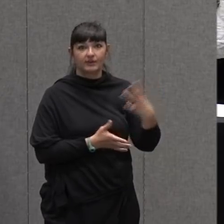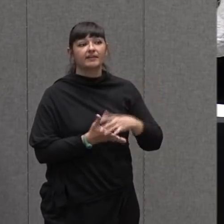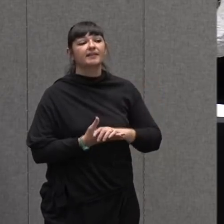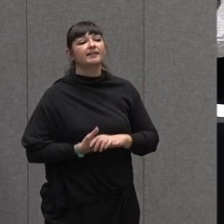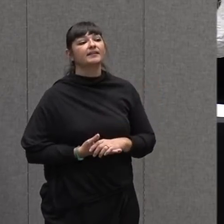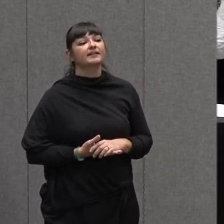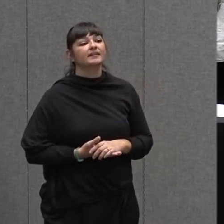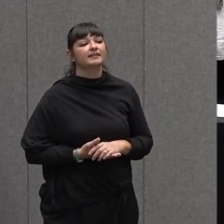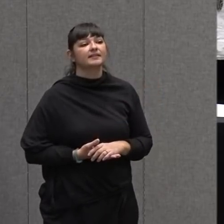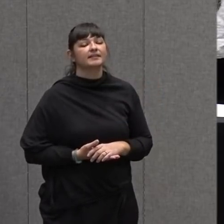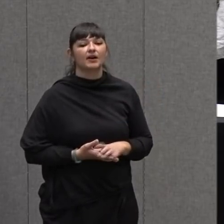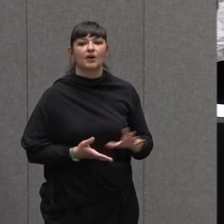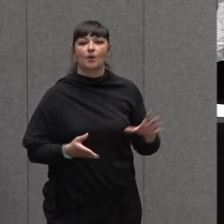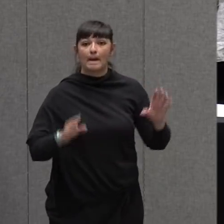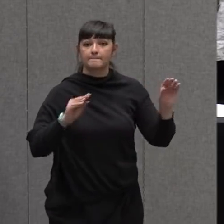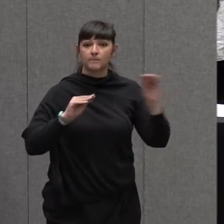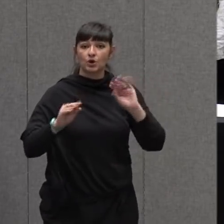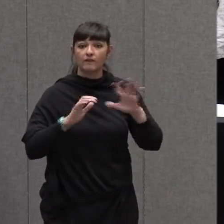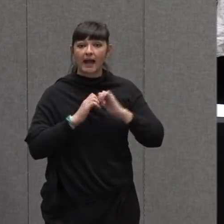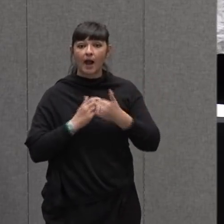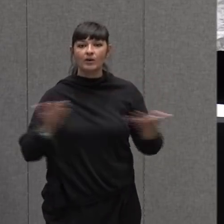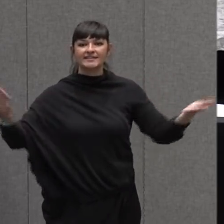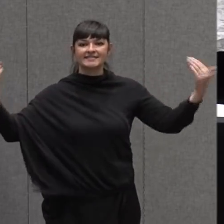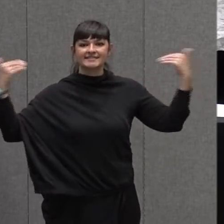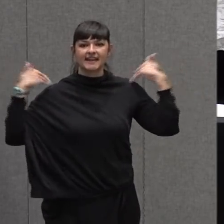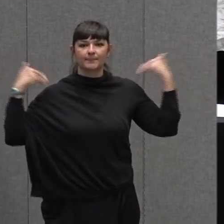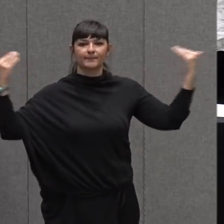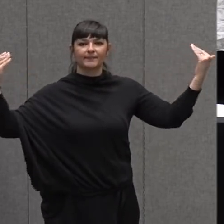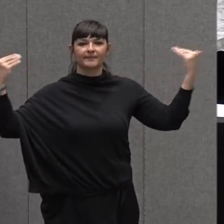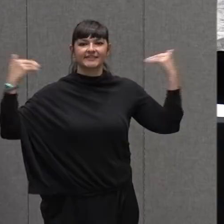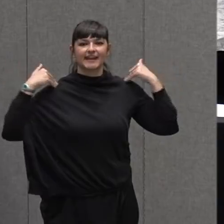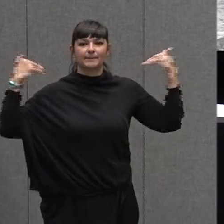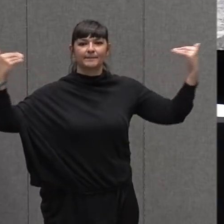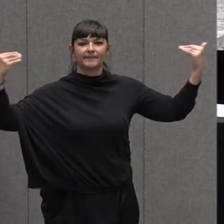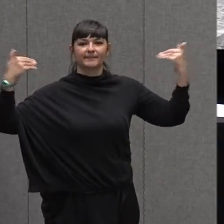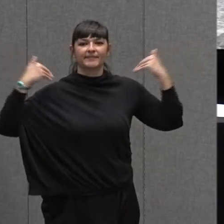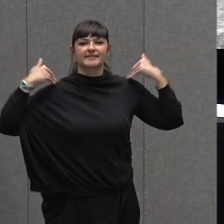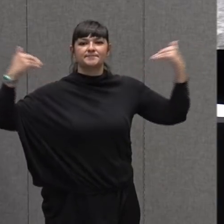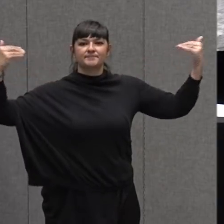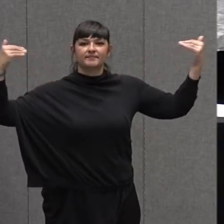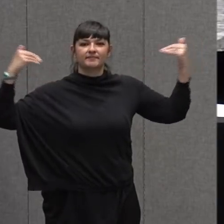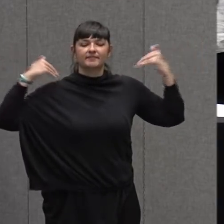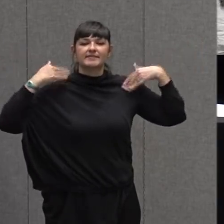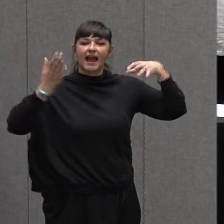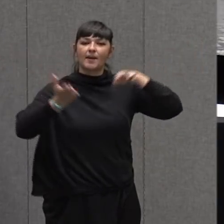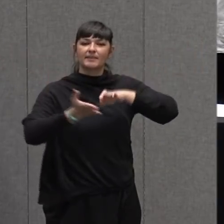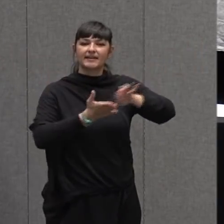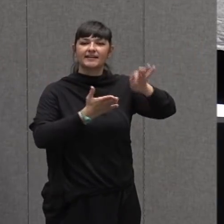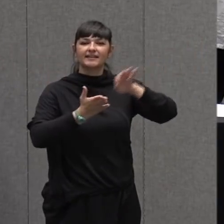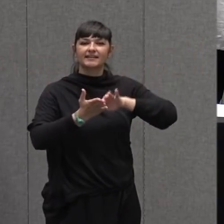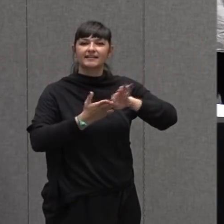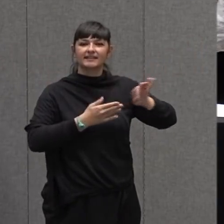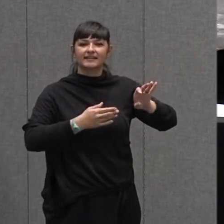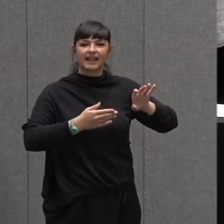Our movement will be tapping our shoulders as we count by two's. So let us get started at,